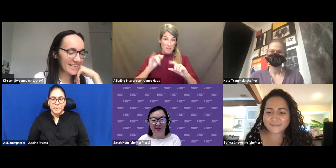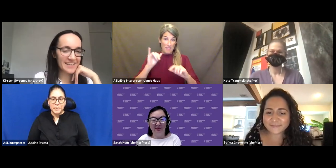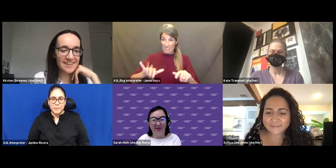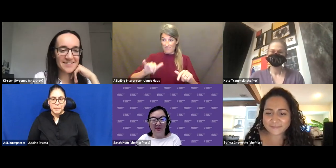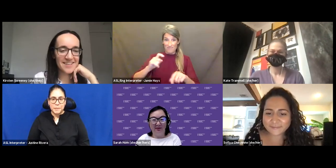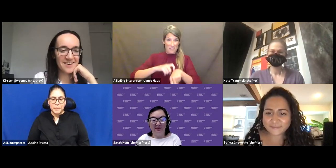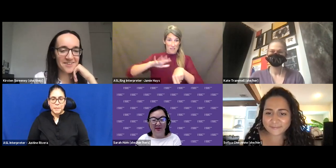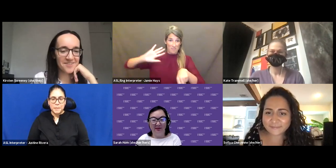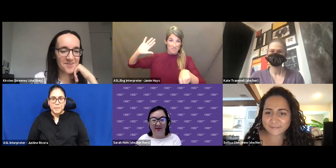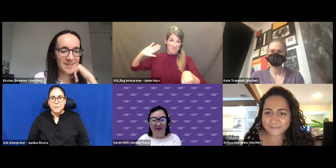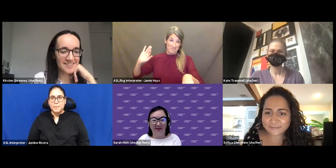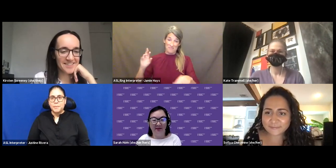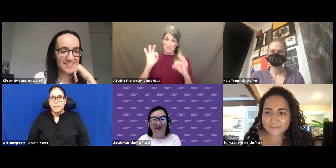right, Sarah, why don't you go next?